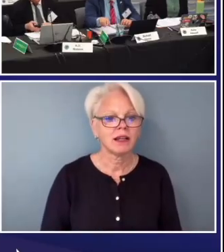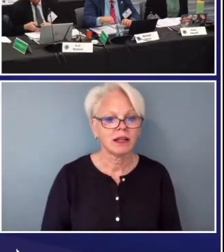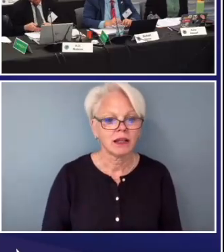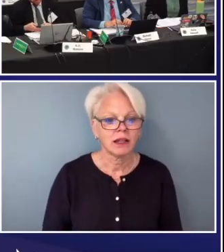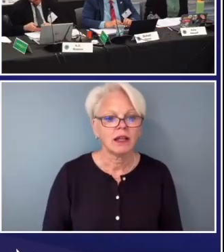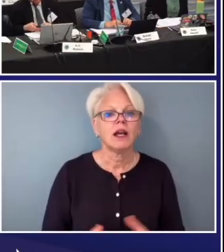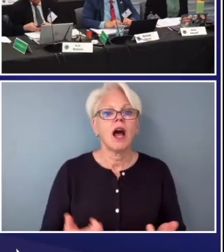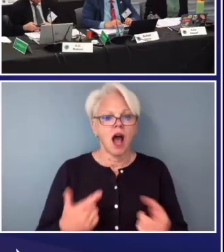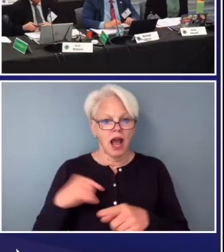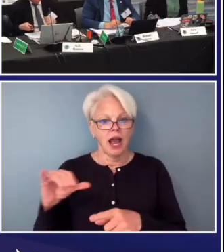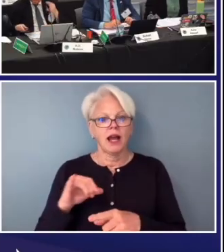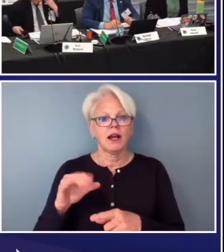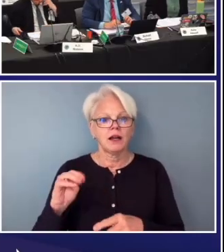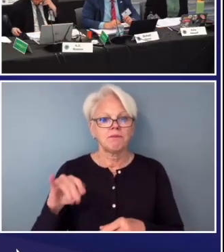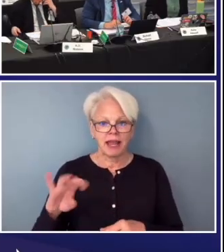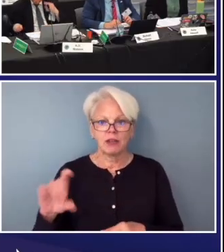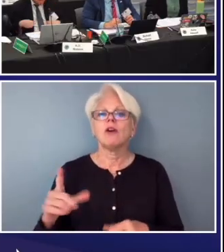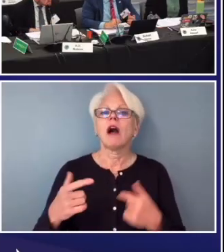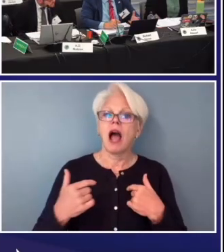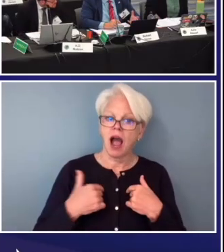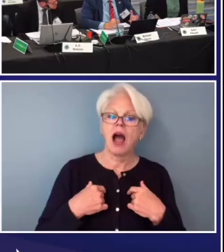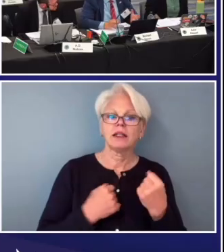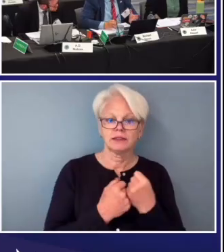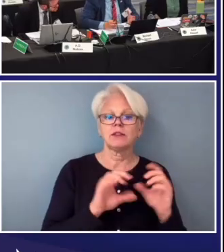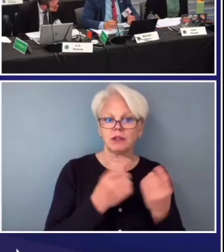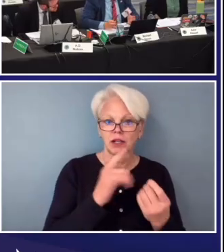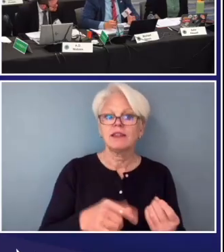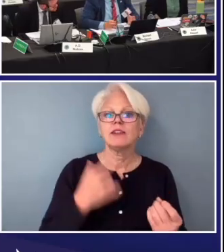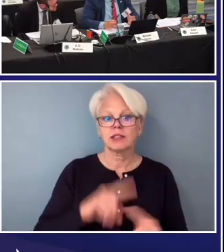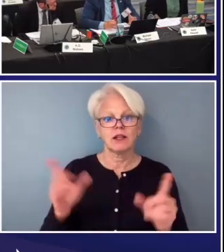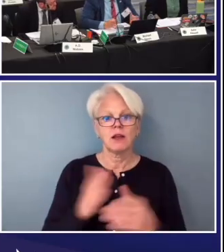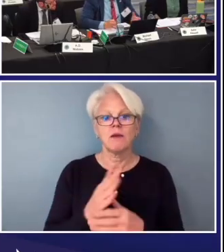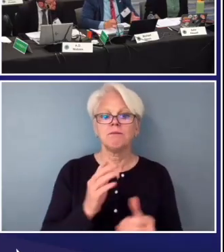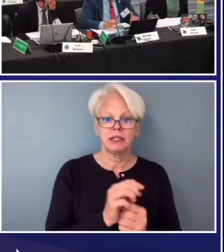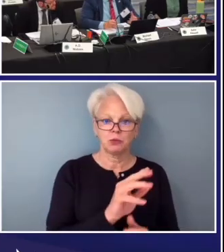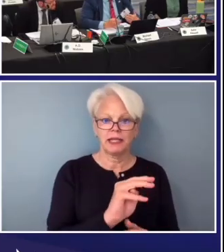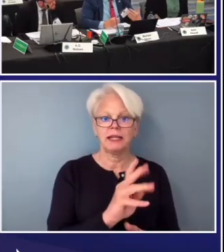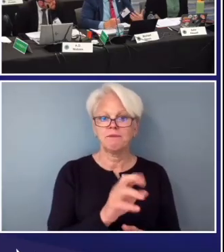I do also think there's another dimension, which is the distinction between major credit, at the undergraduate level and